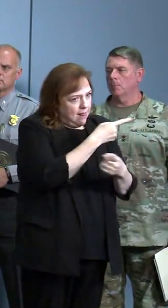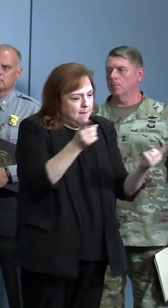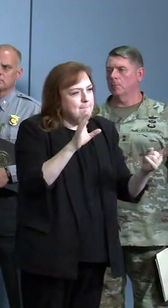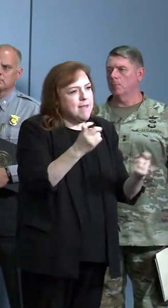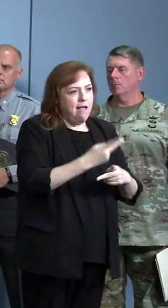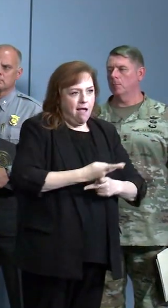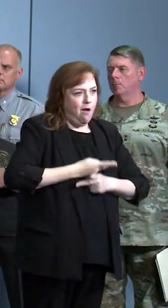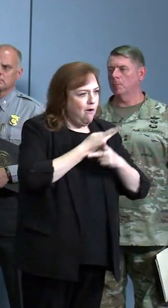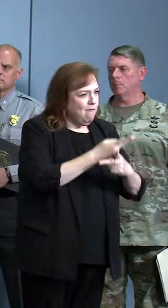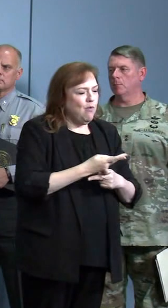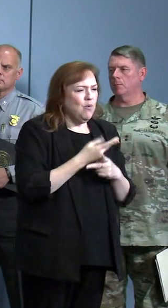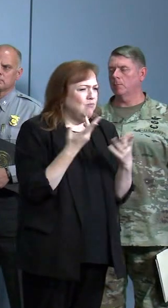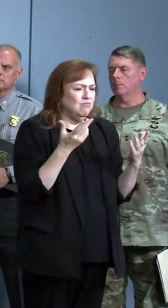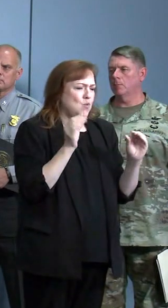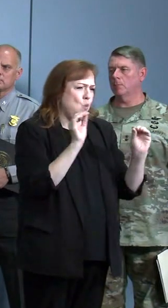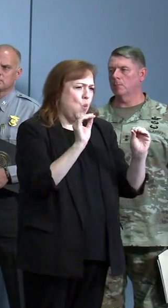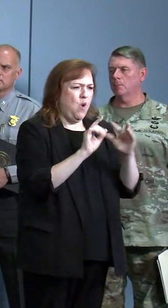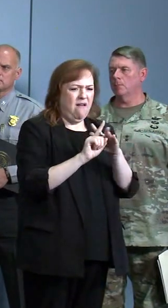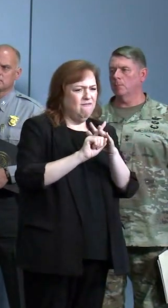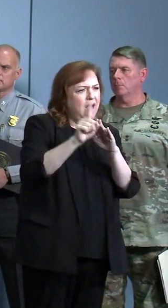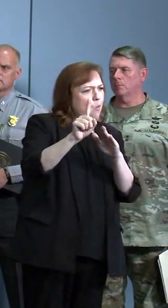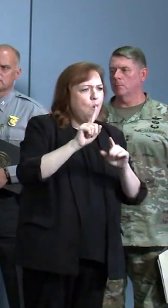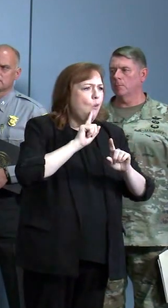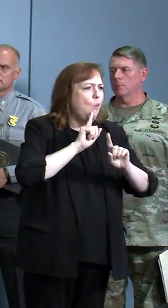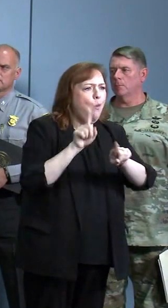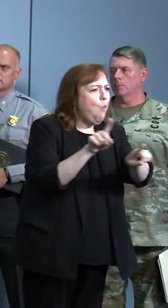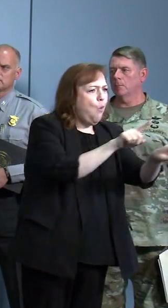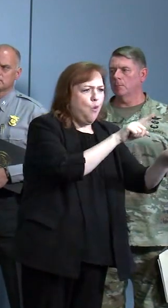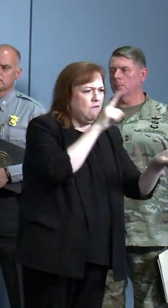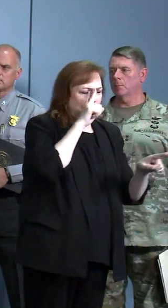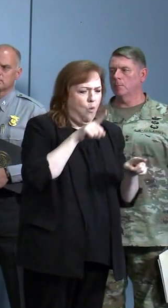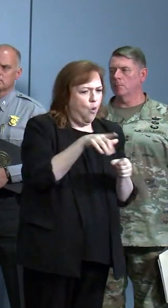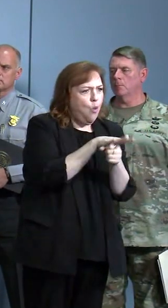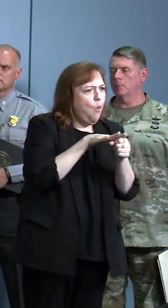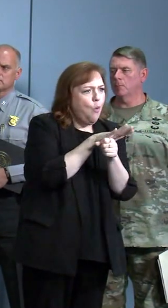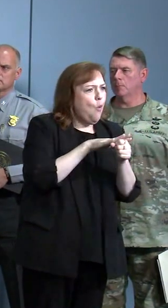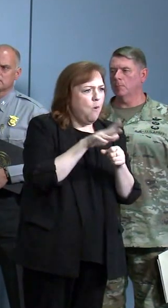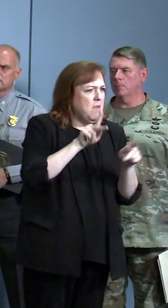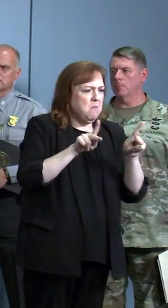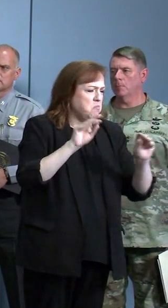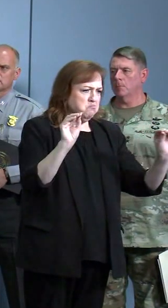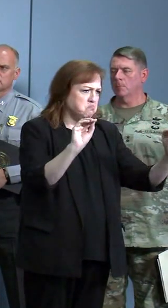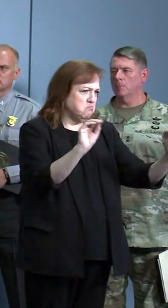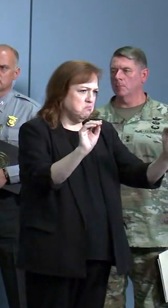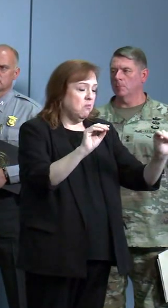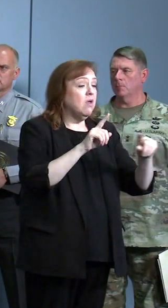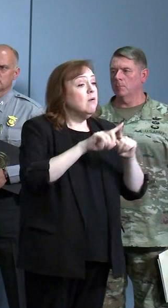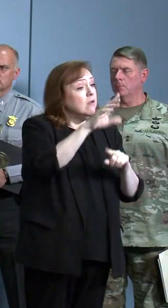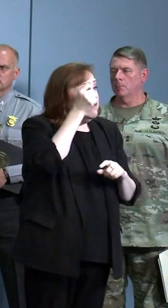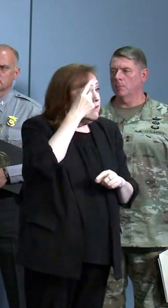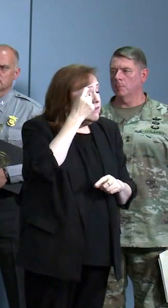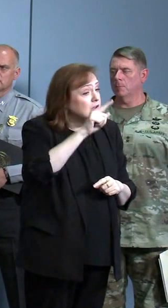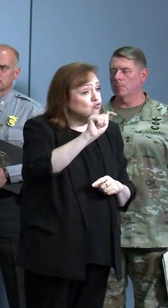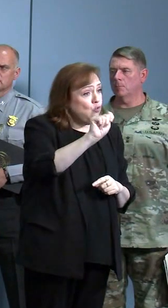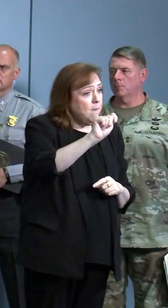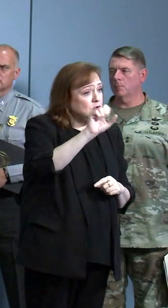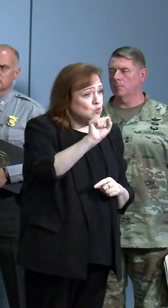that local officials are giving